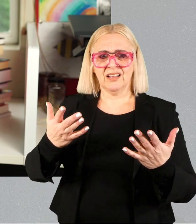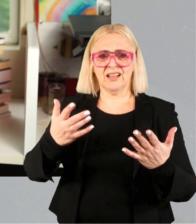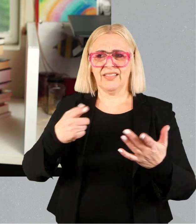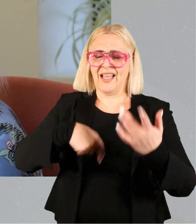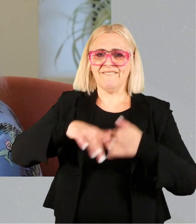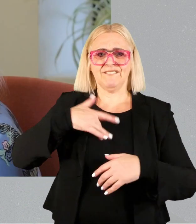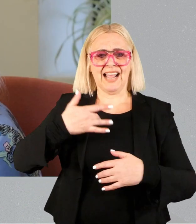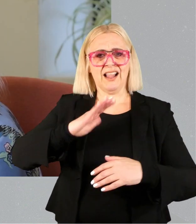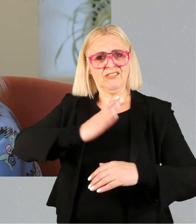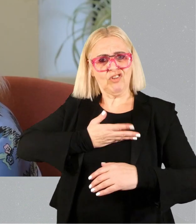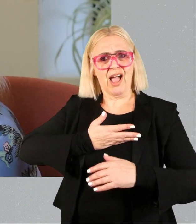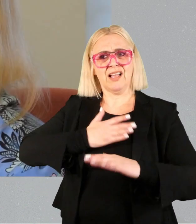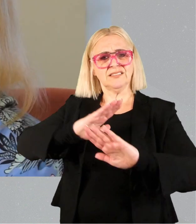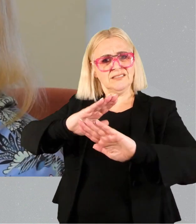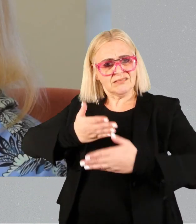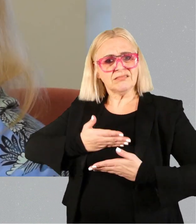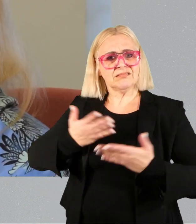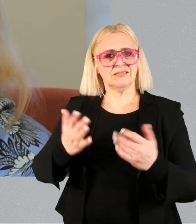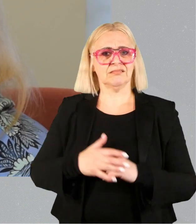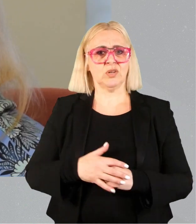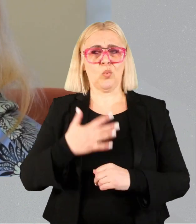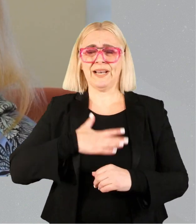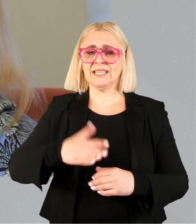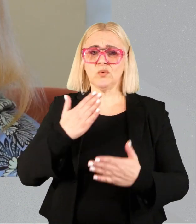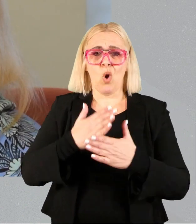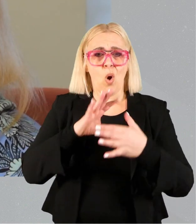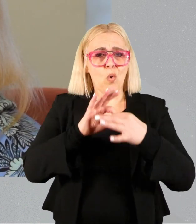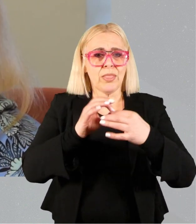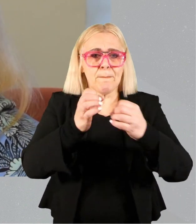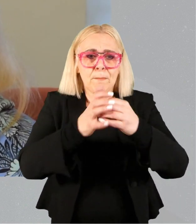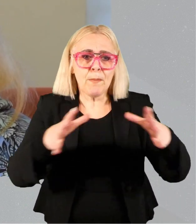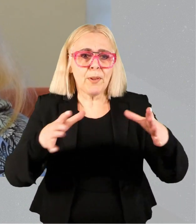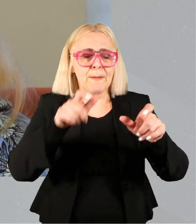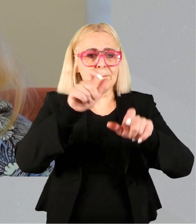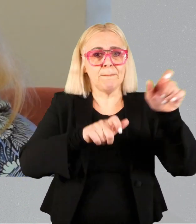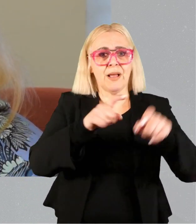We need to work with the population, with patients to say, Hey, you've got to demand more.